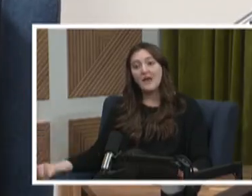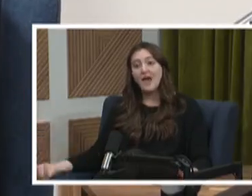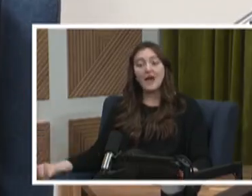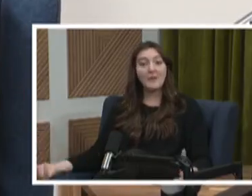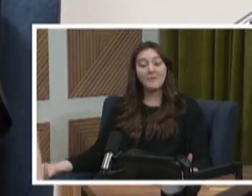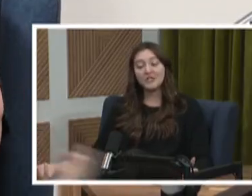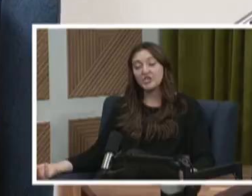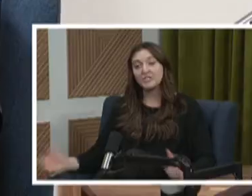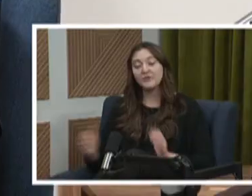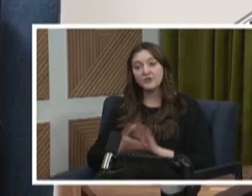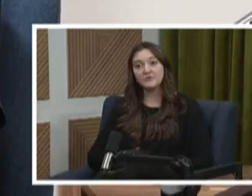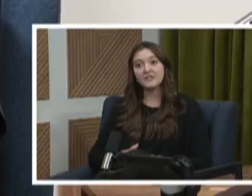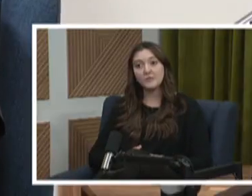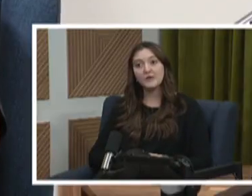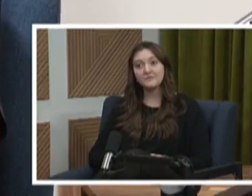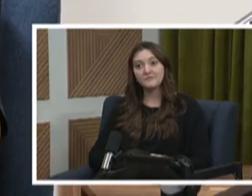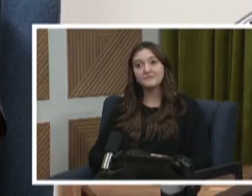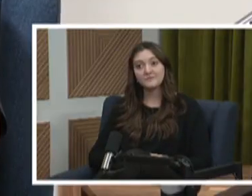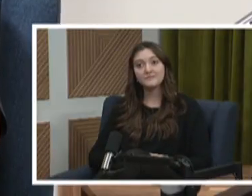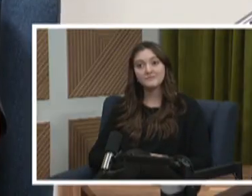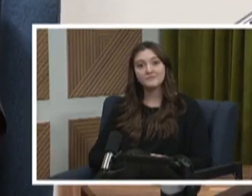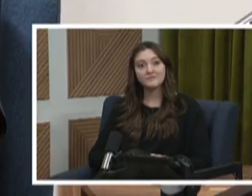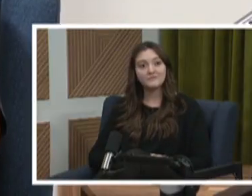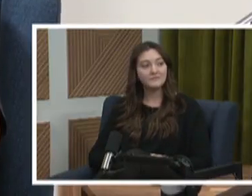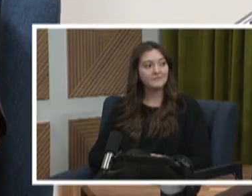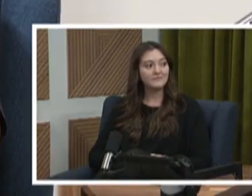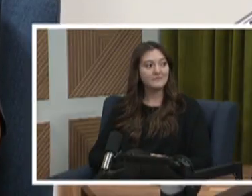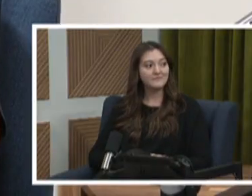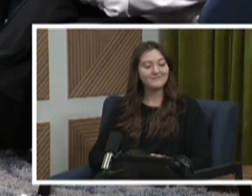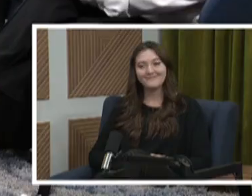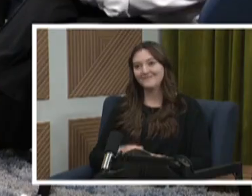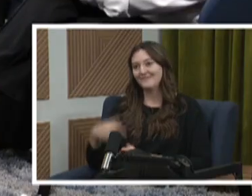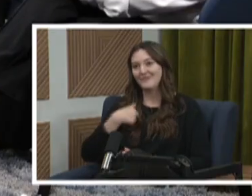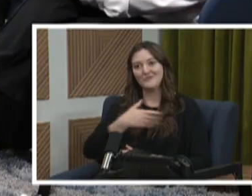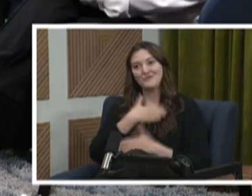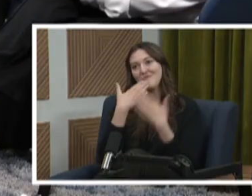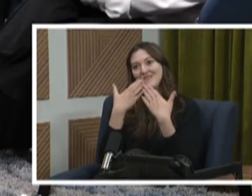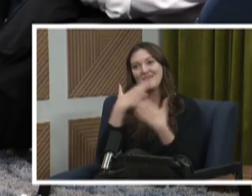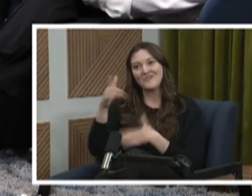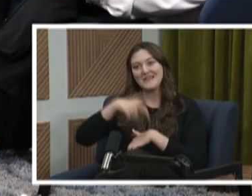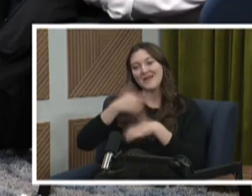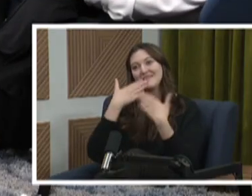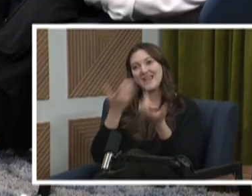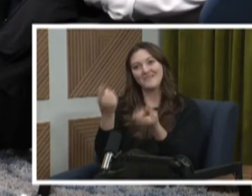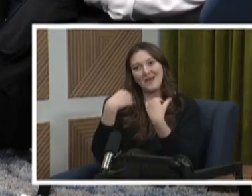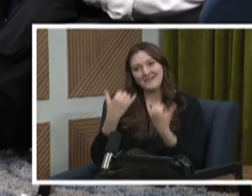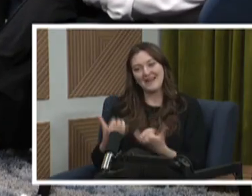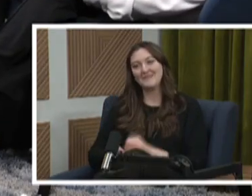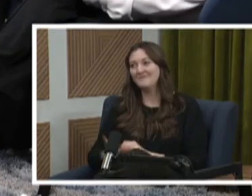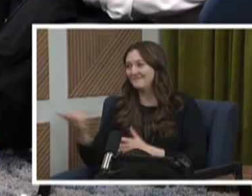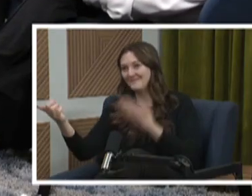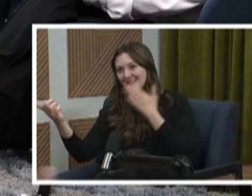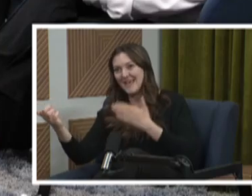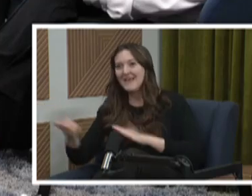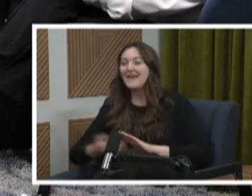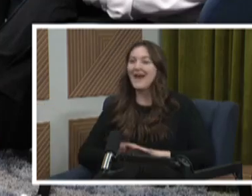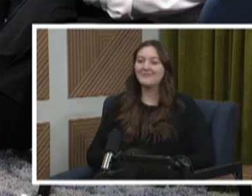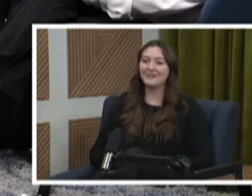And I'm happy to share some of those as well. We are so grateful for your time. Thank you for being here with us. Thank you. Absolutely.